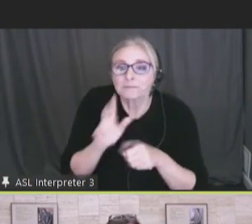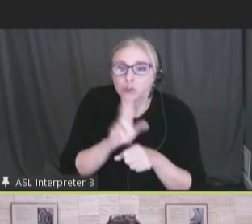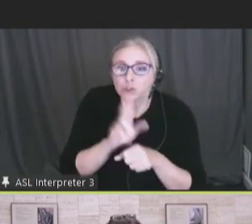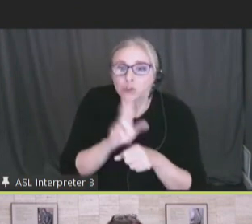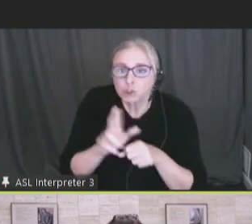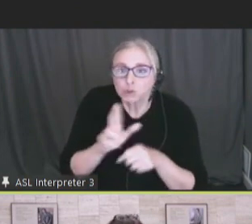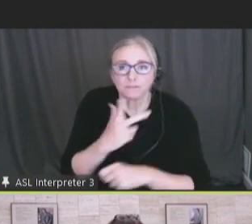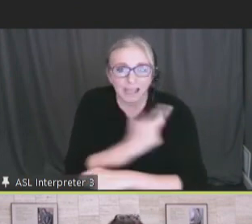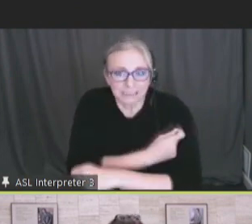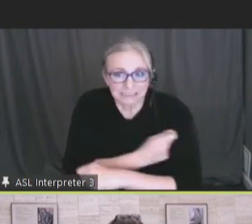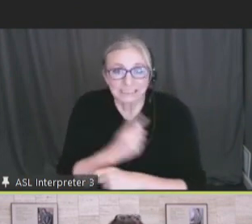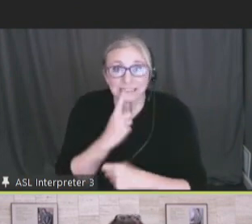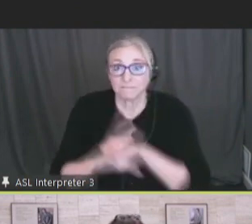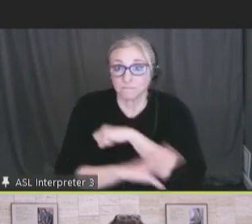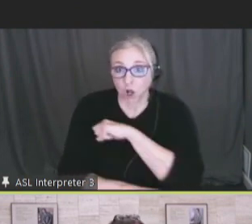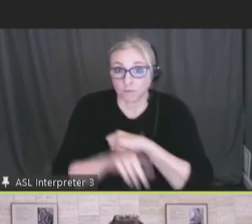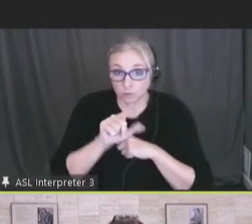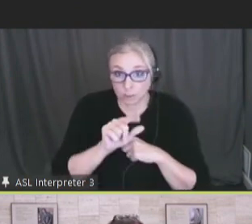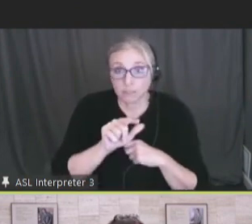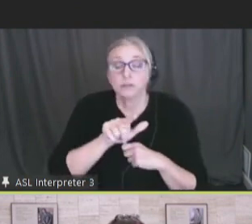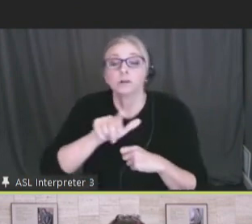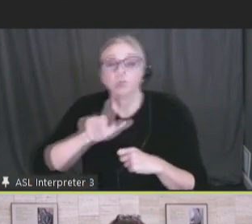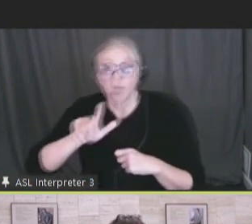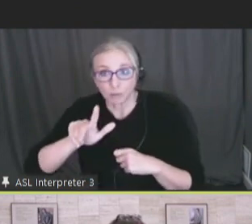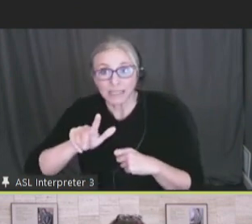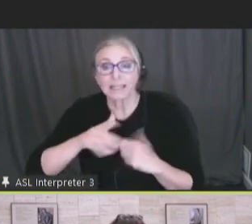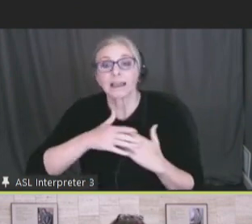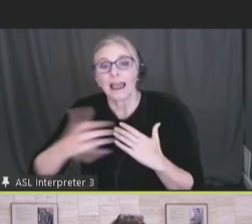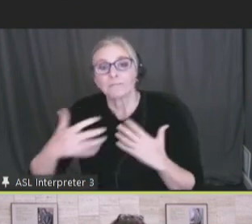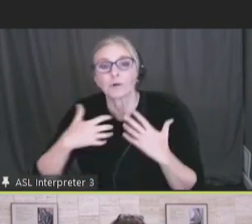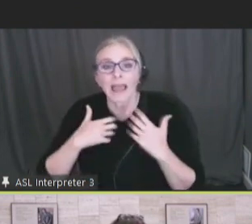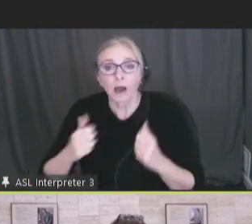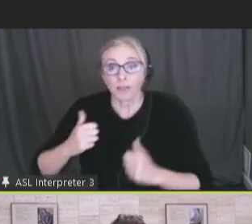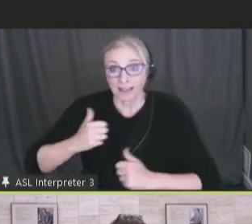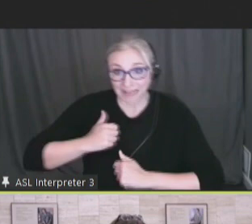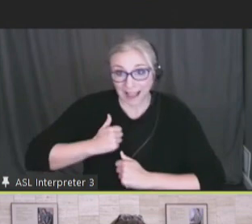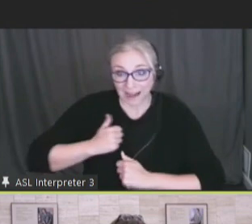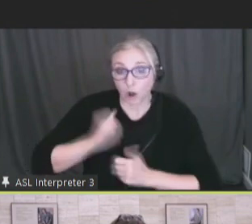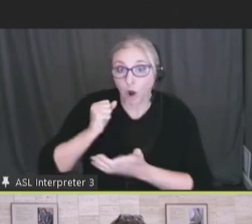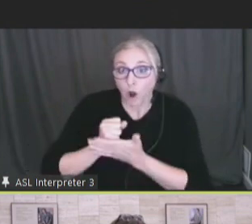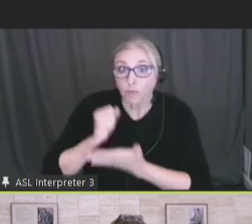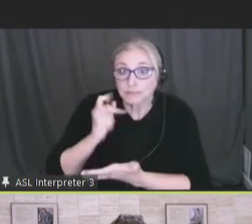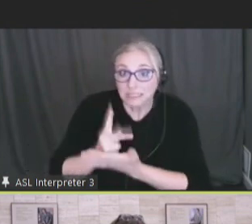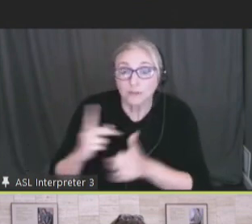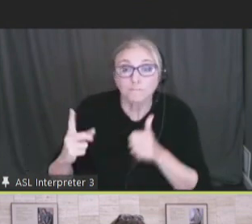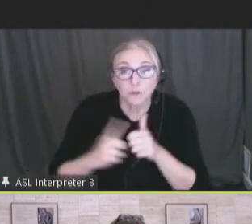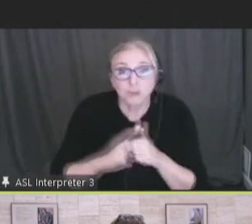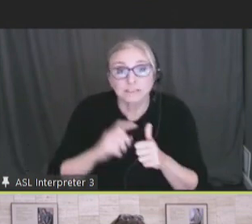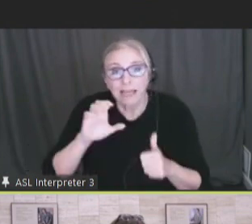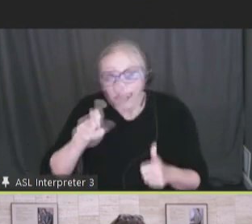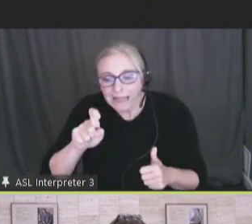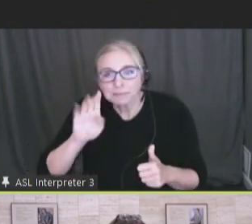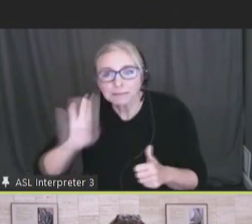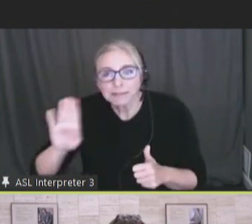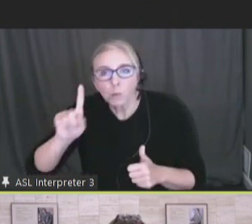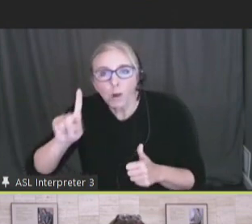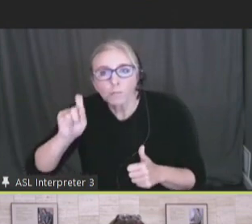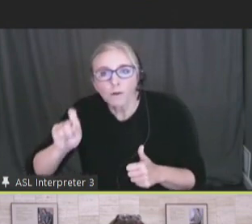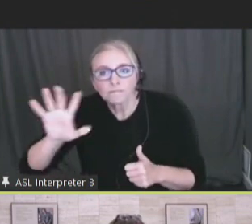in the fall of 2023, following Health Canada's authorization of the first XBB.1.5 containing